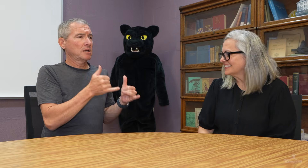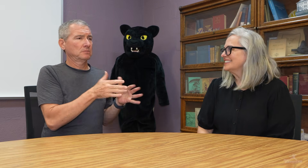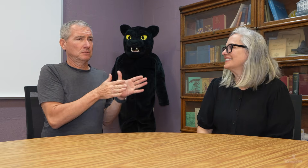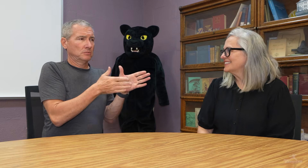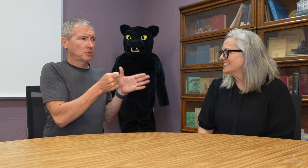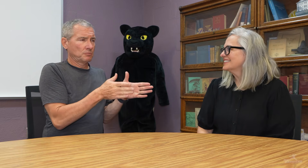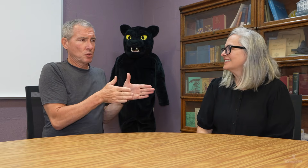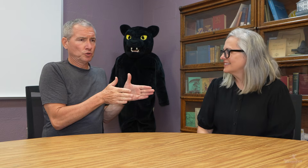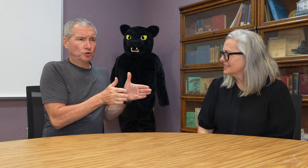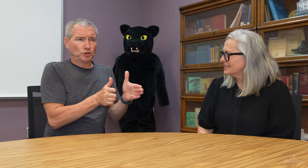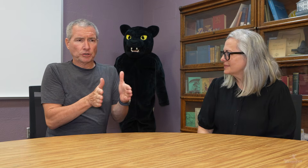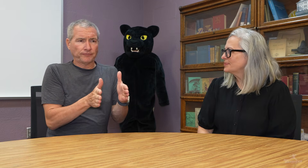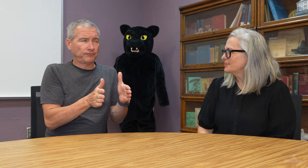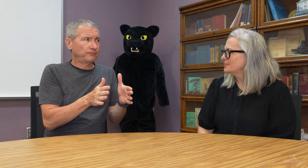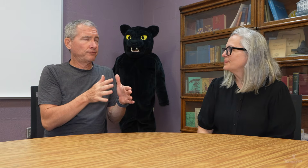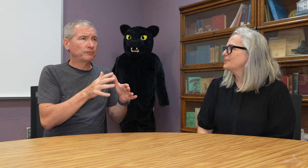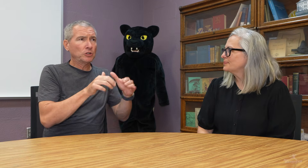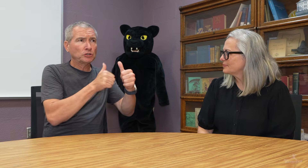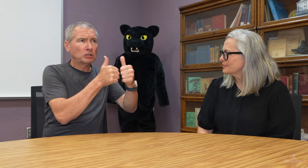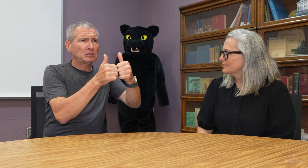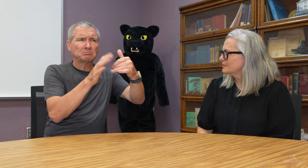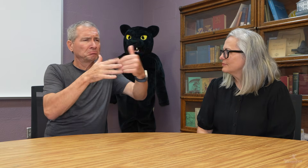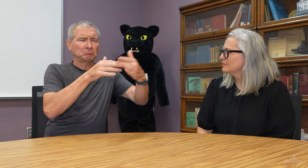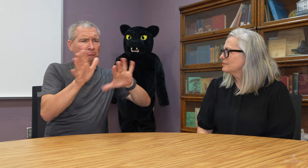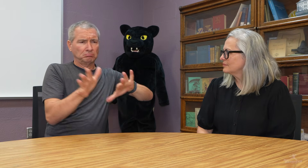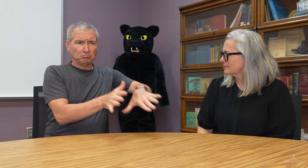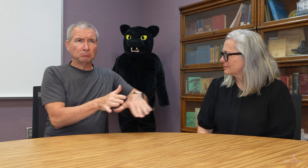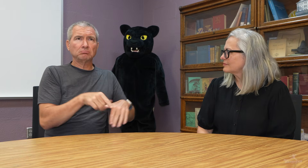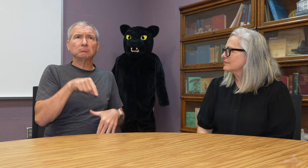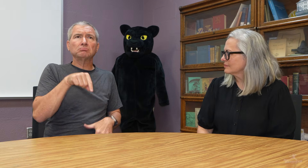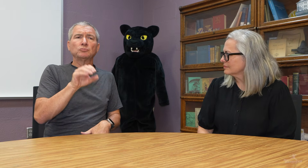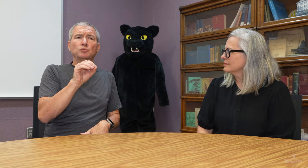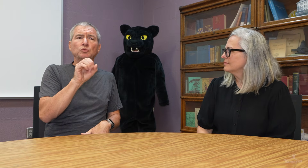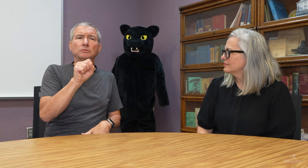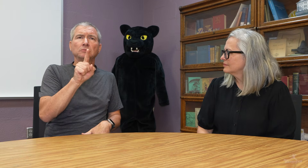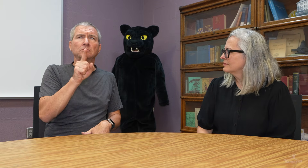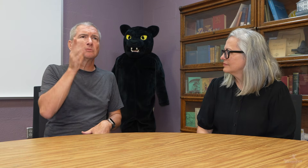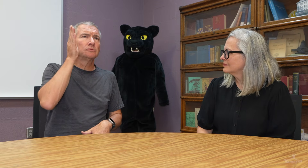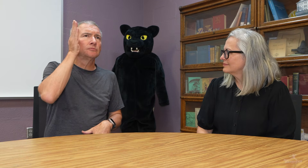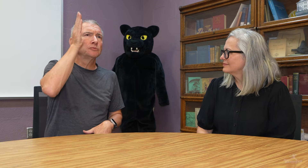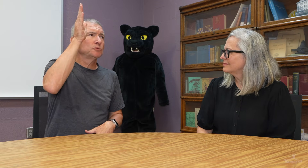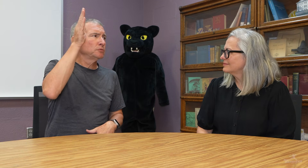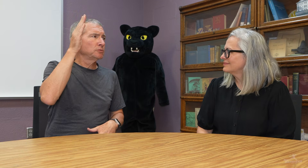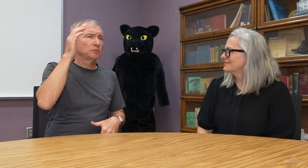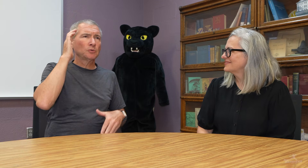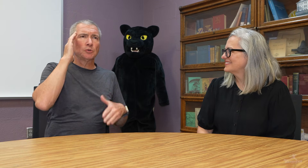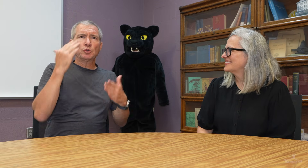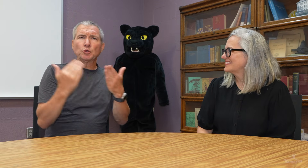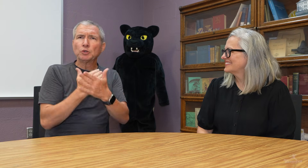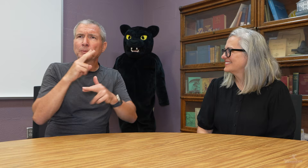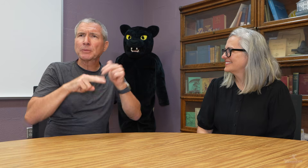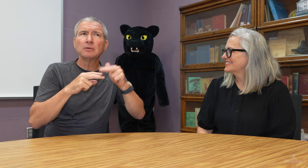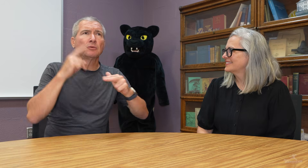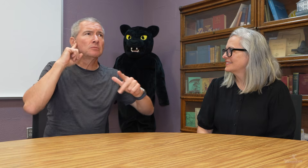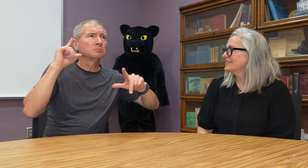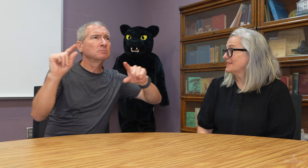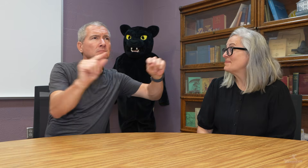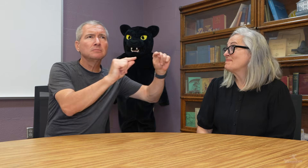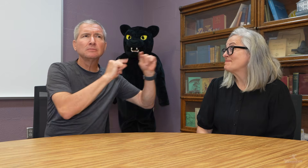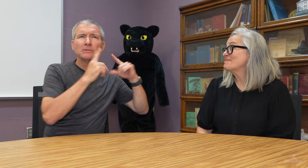Looking beyond the challenges, what’s the future of OSD? There are even rumors of new buildings.